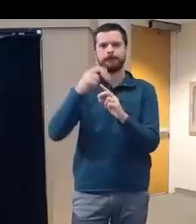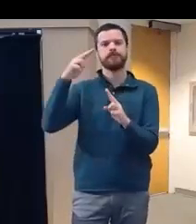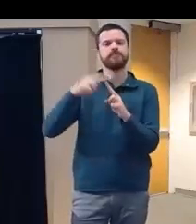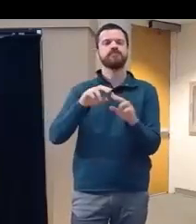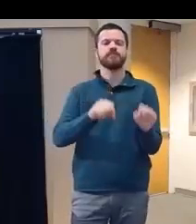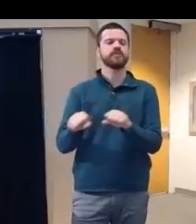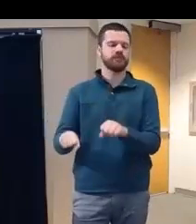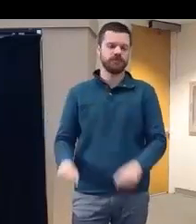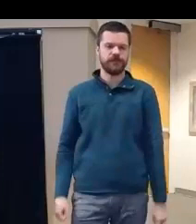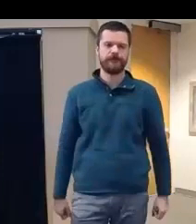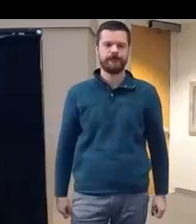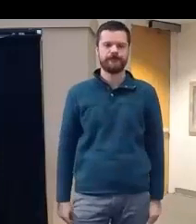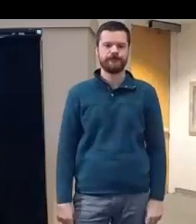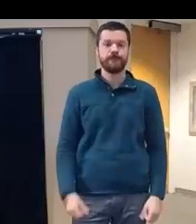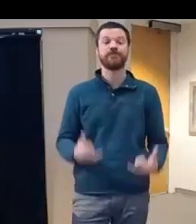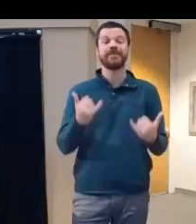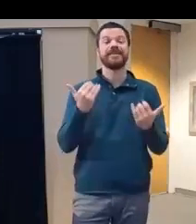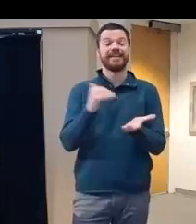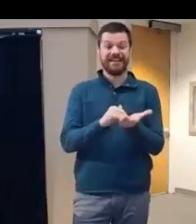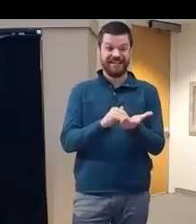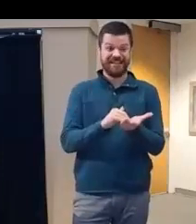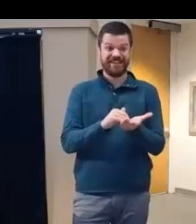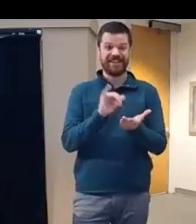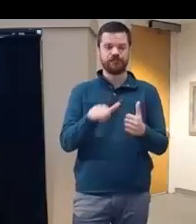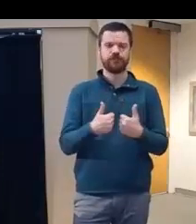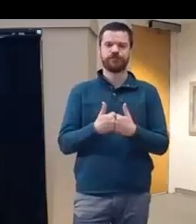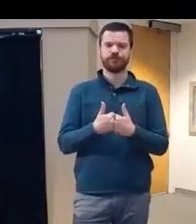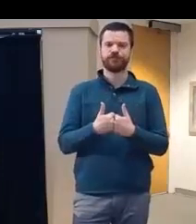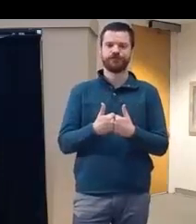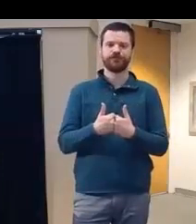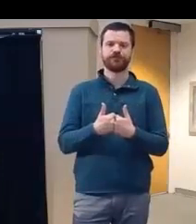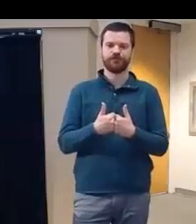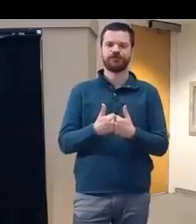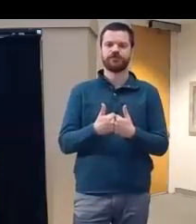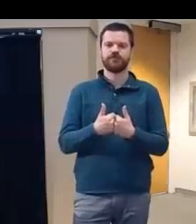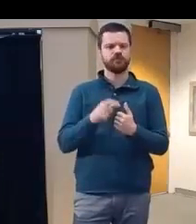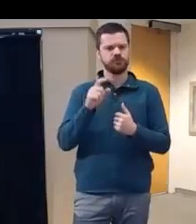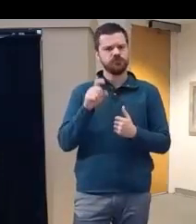can be with that in mind there's a challenge there's also a tension in terms of trying to